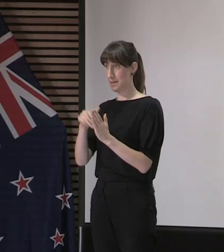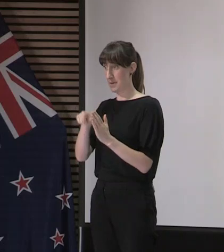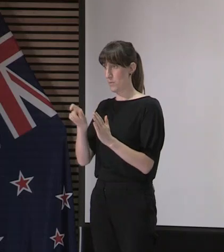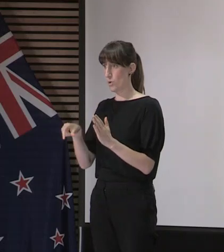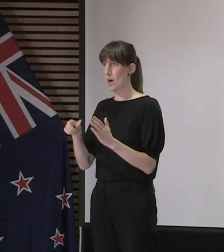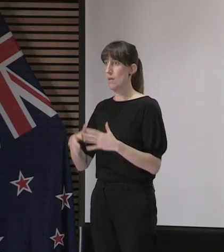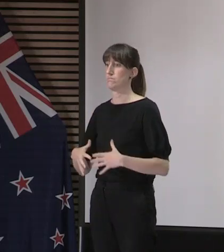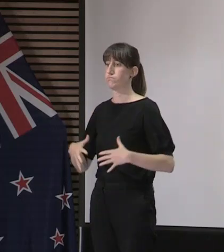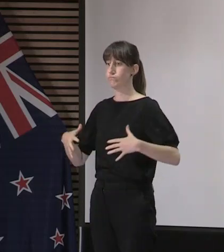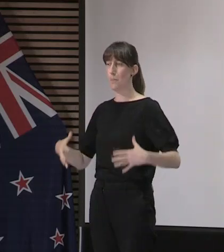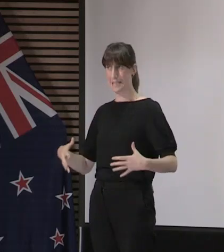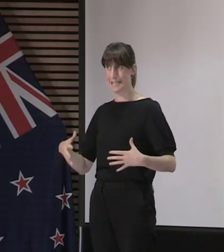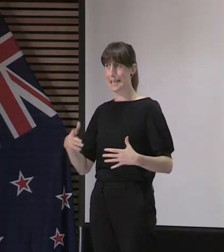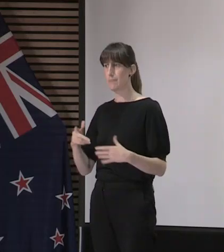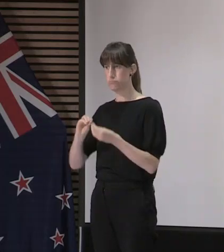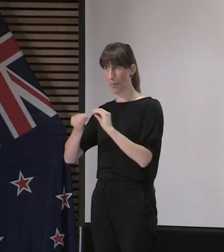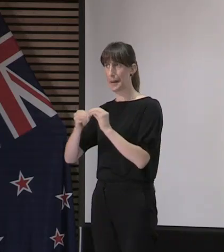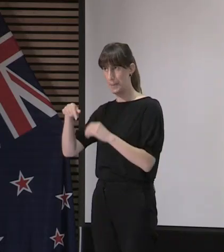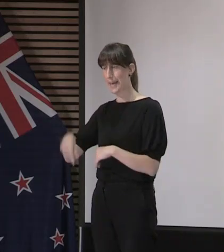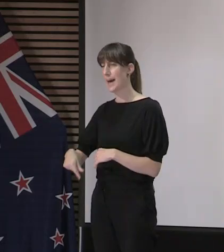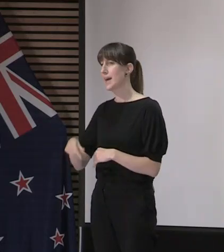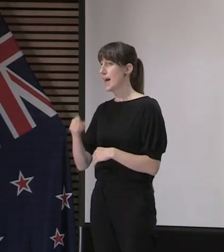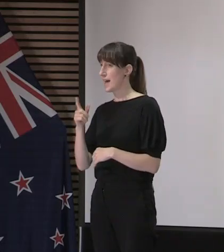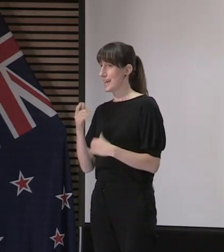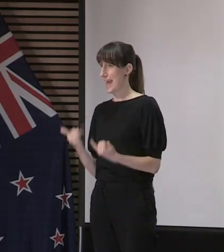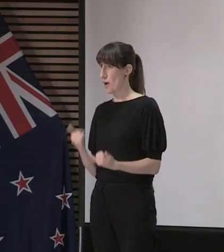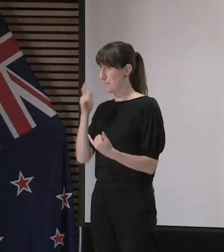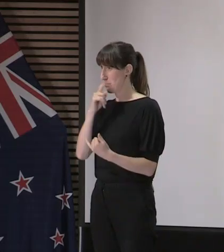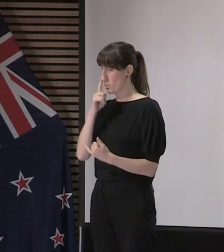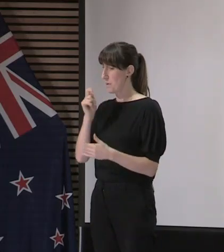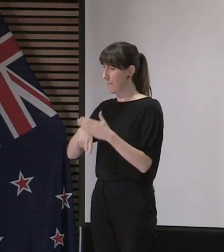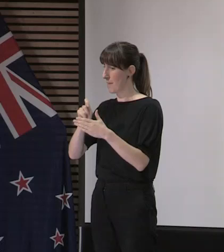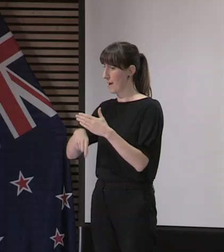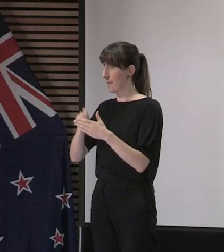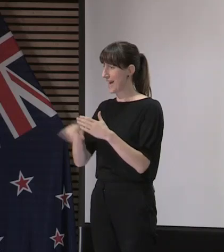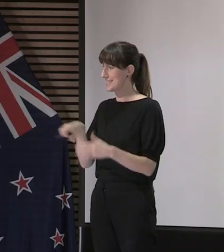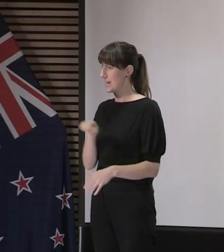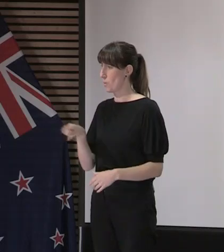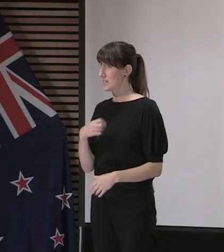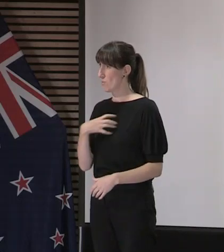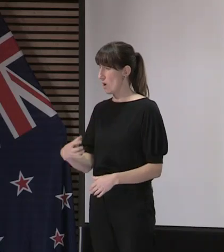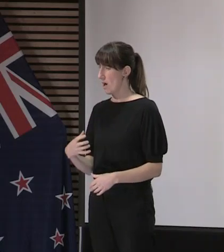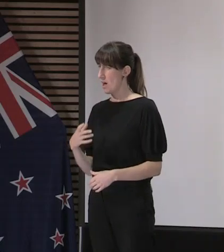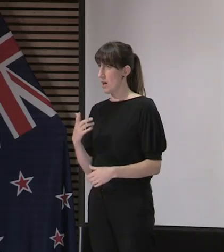noting New Zealand's obesity rates, how did you feel about the flooding of Kiwis to